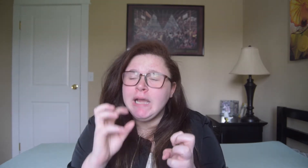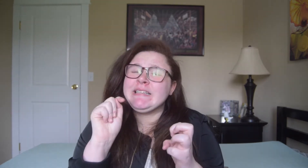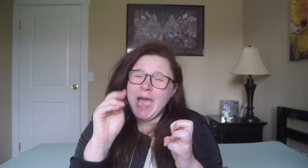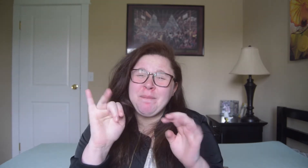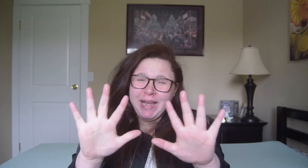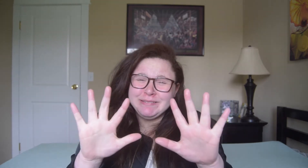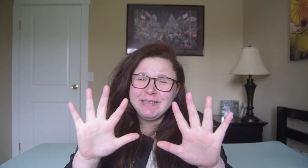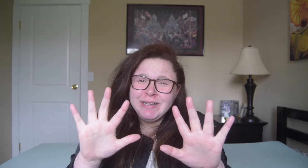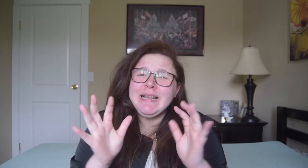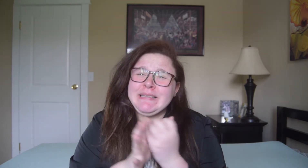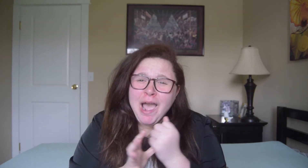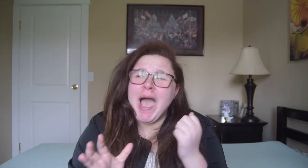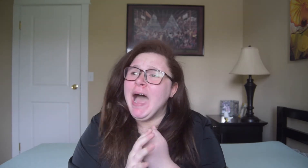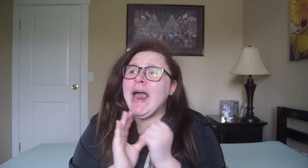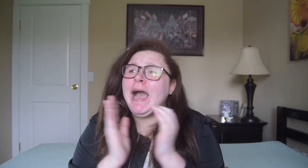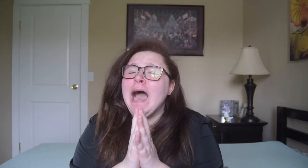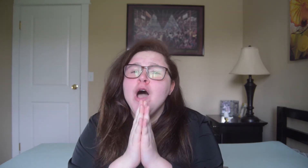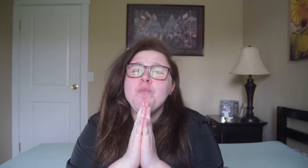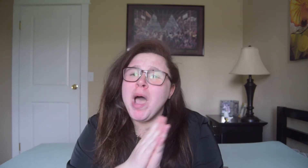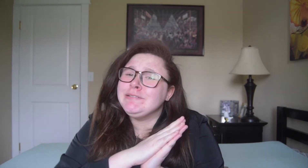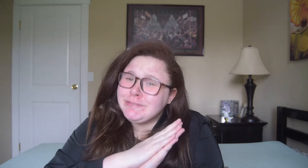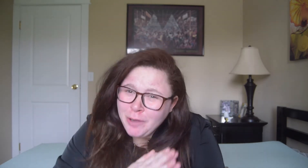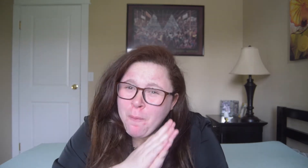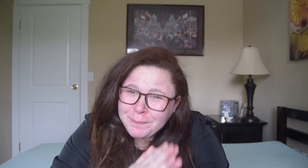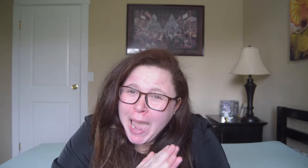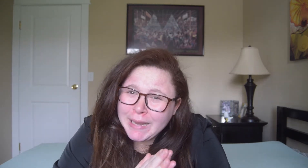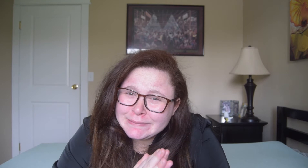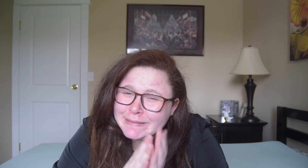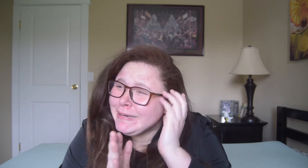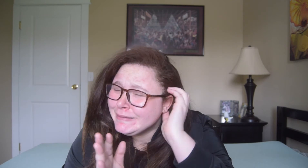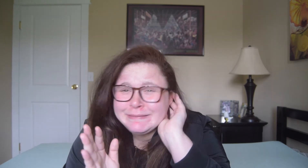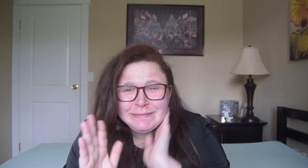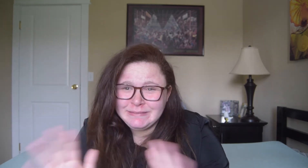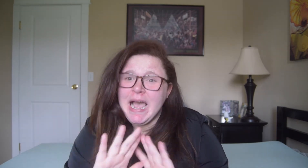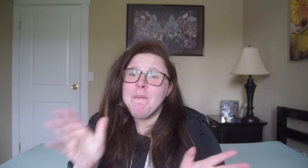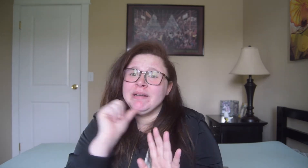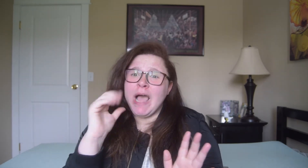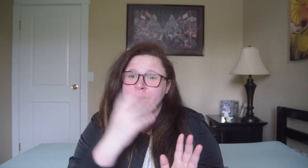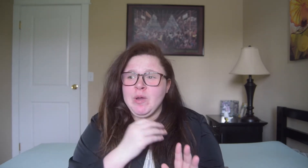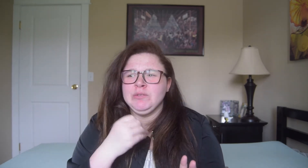TMI WARNING - I had diarrhea. It was so bad. It wasn't pretty